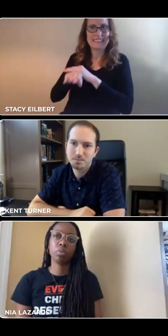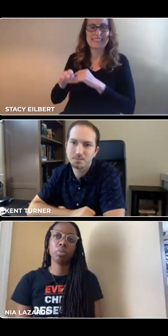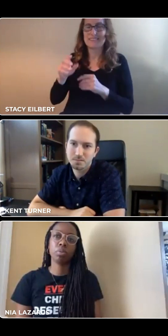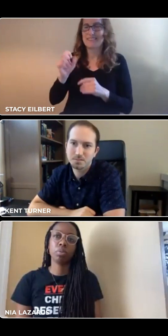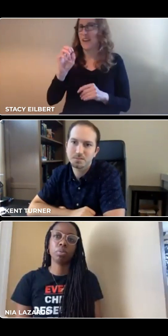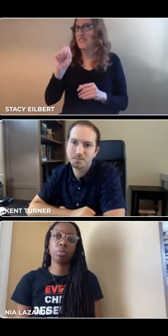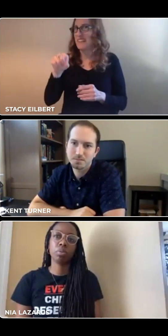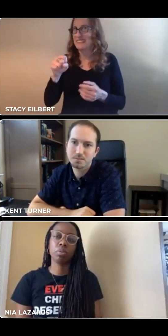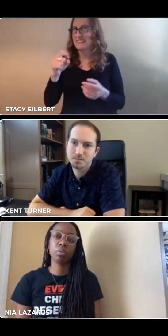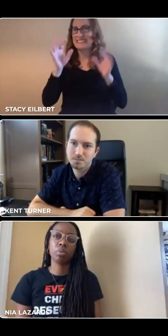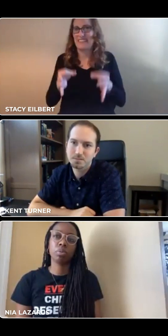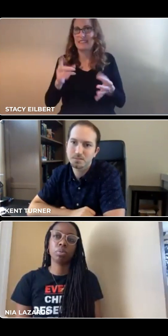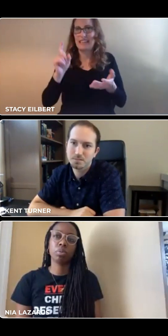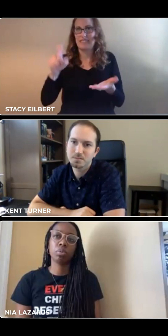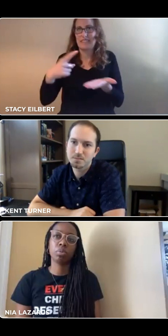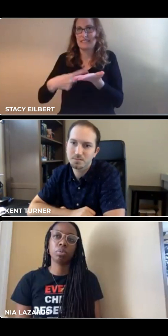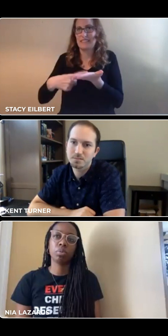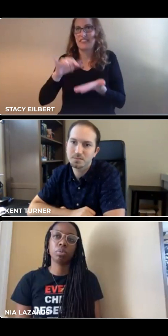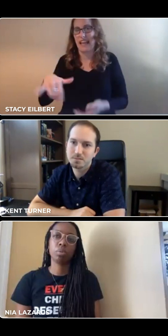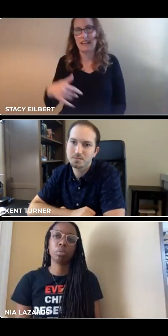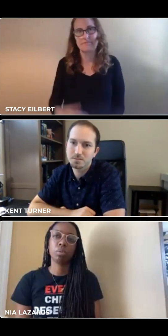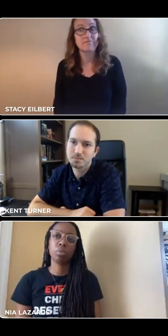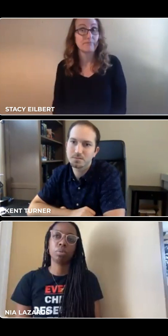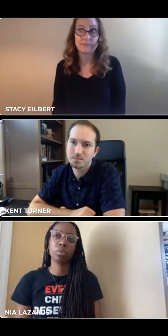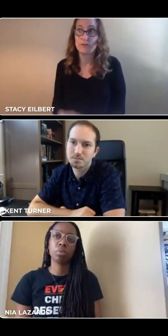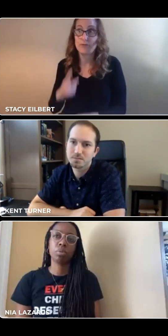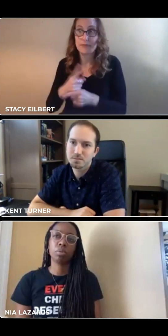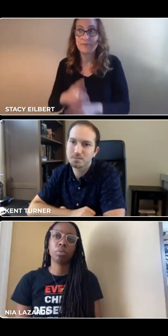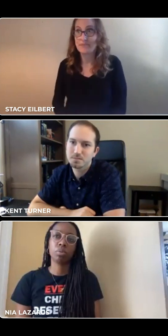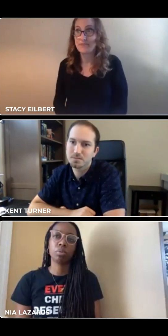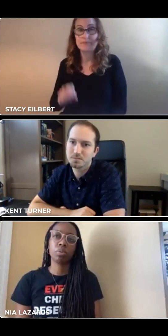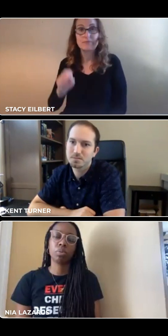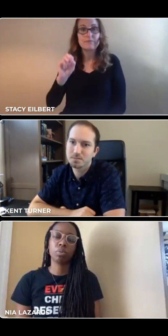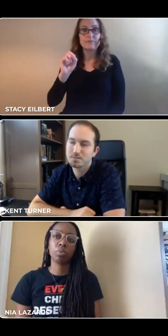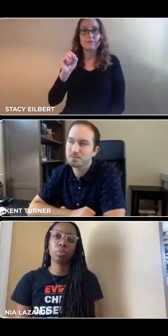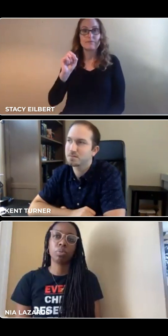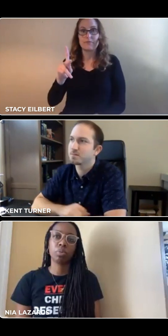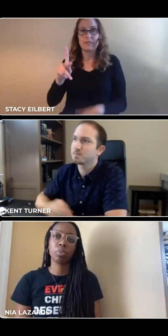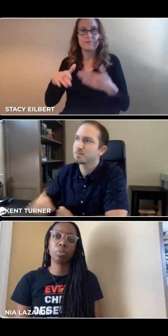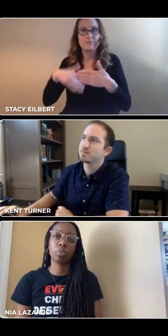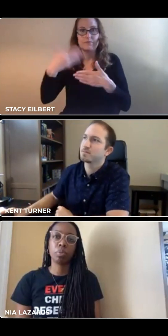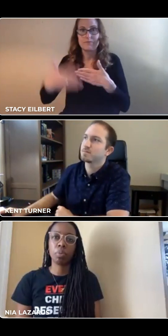discussion of equity, there are people who don't have equal access.